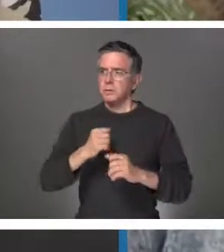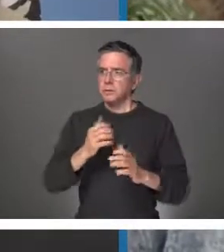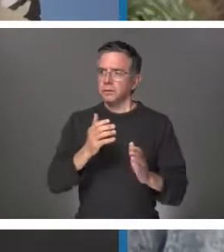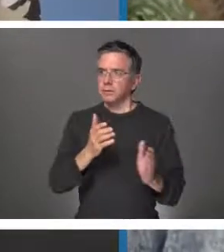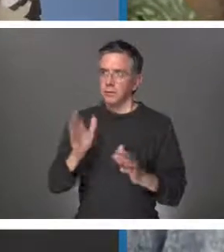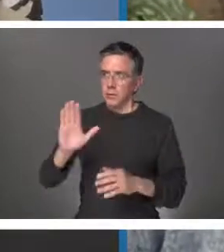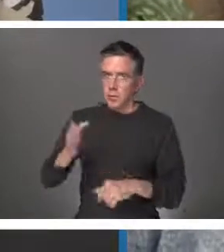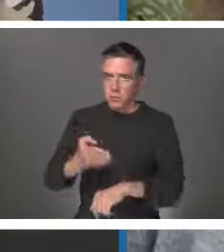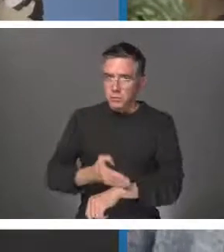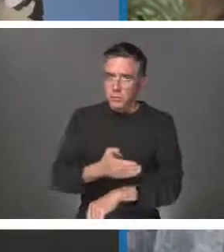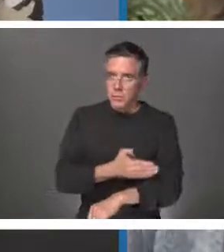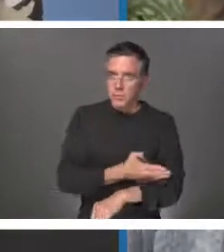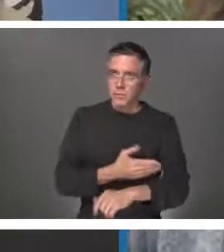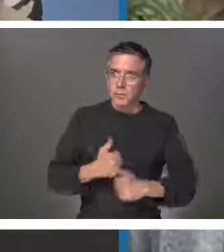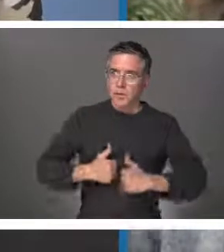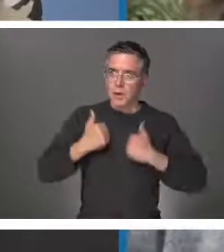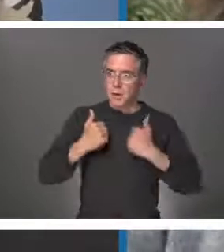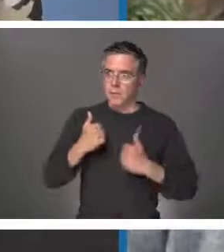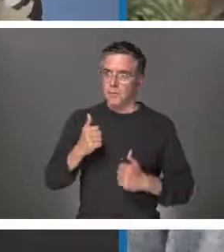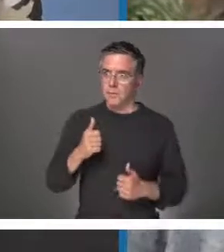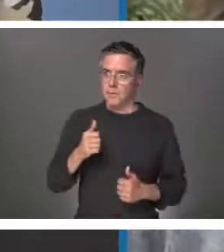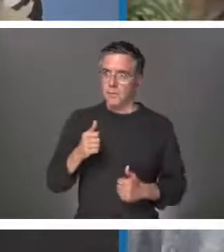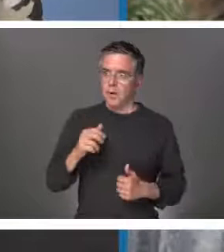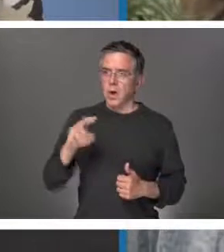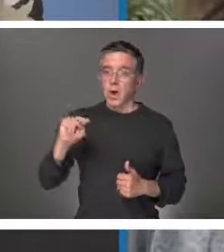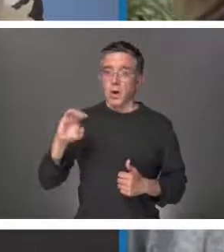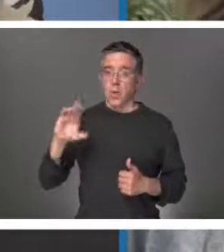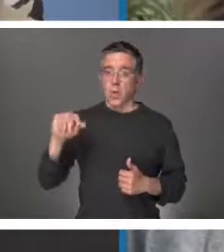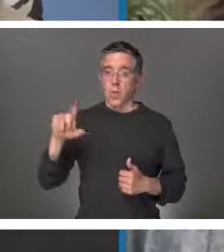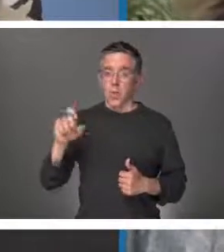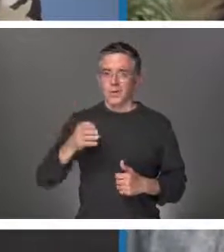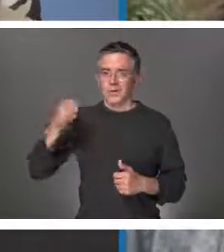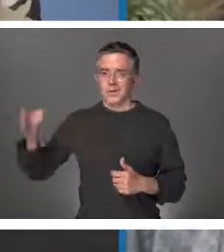Nicole mentioned community health workers and promotores.